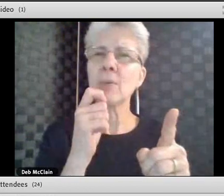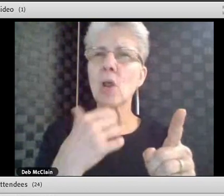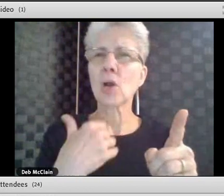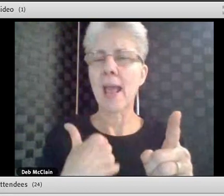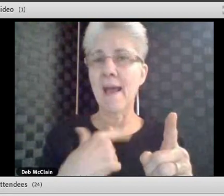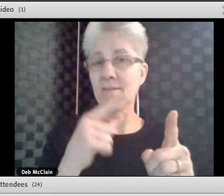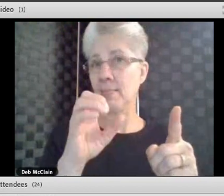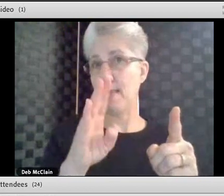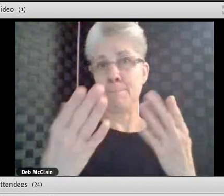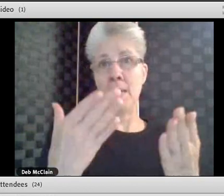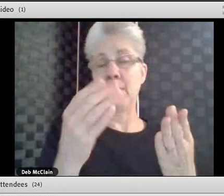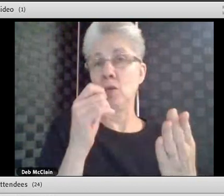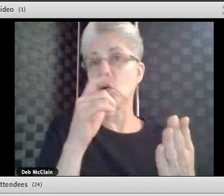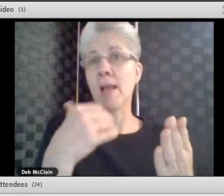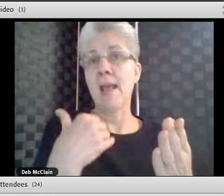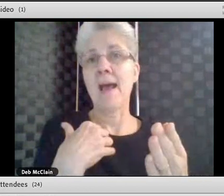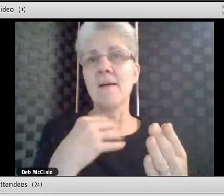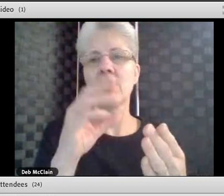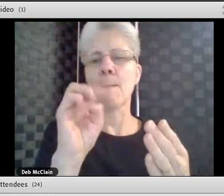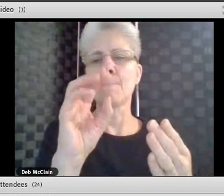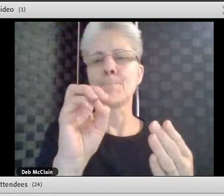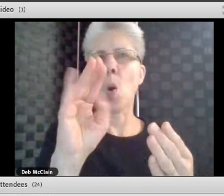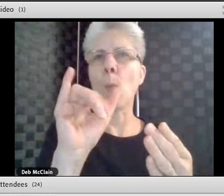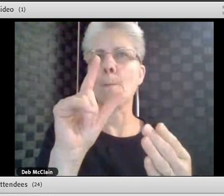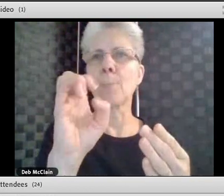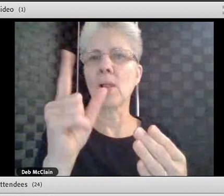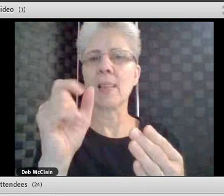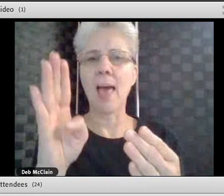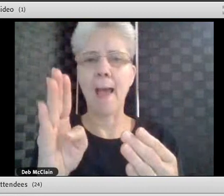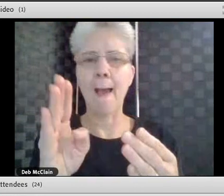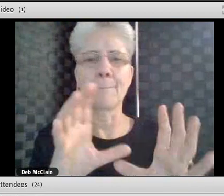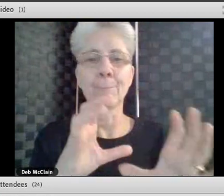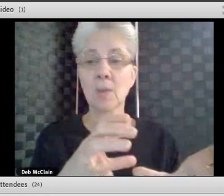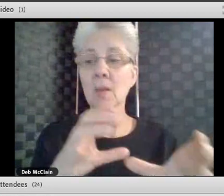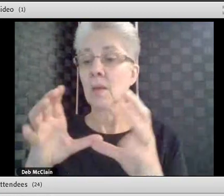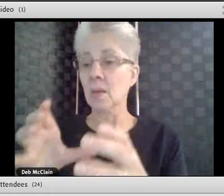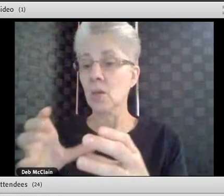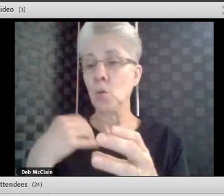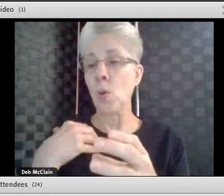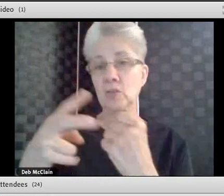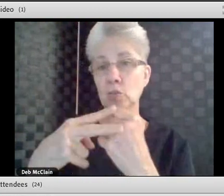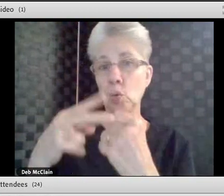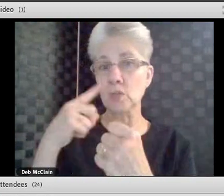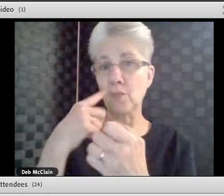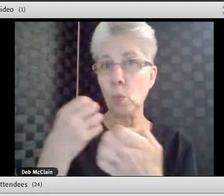And then also, you know, maybe you're not going to have a lab. Maybe you're going to have a mobile lab, so you need to make sure that you have space